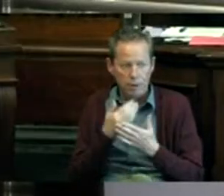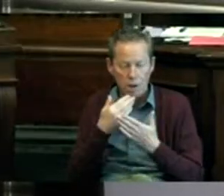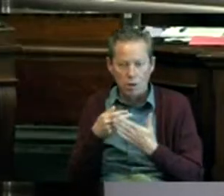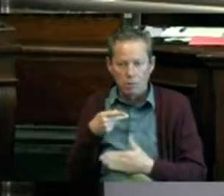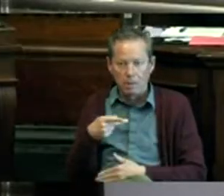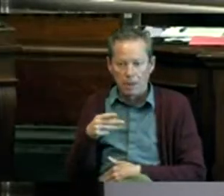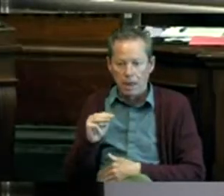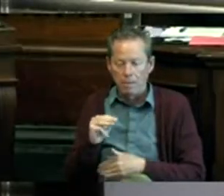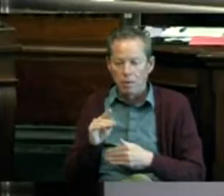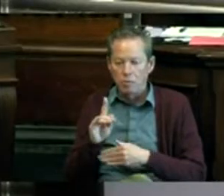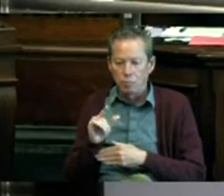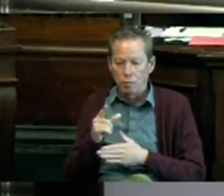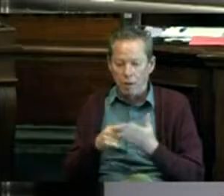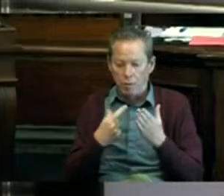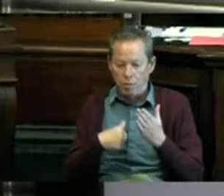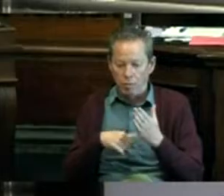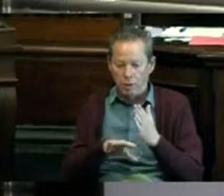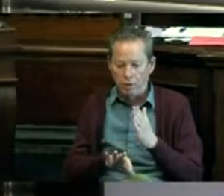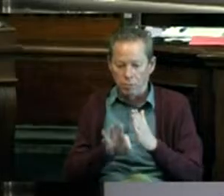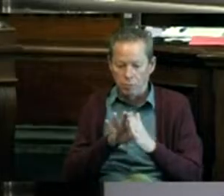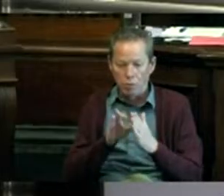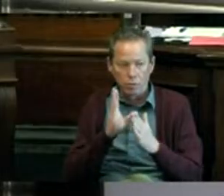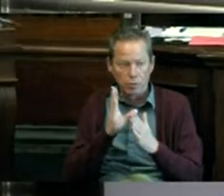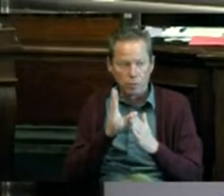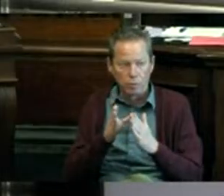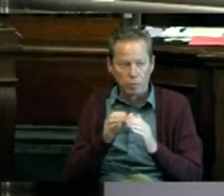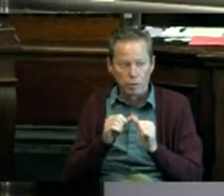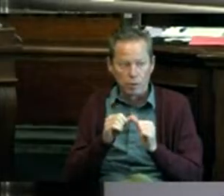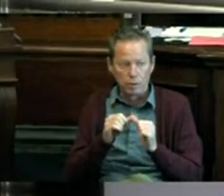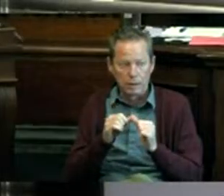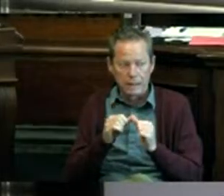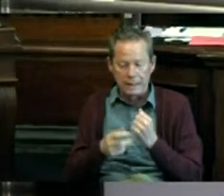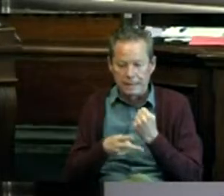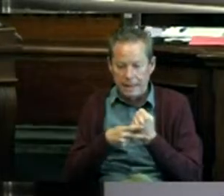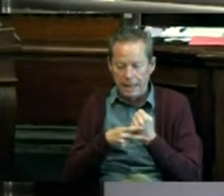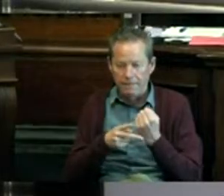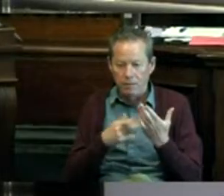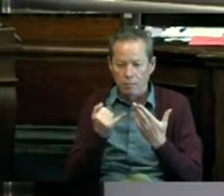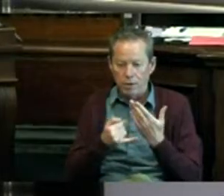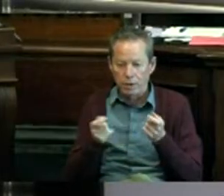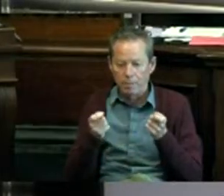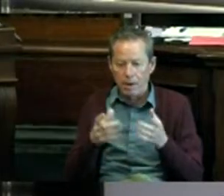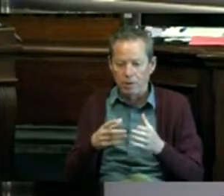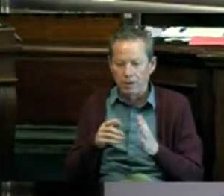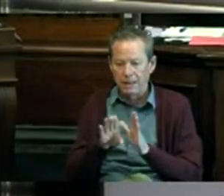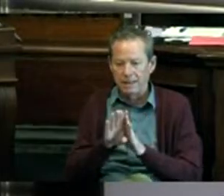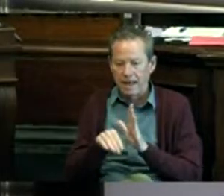to us. Time management, a good